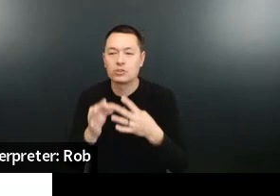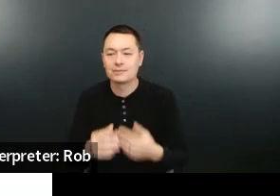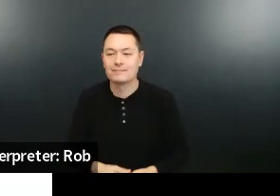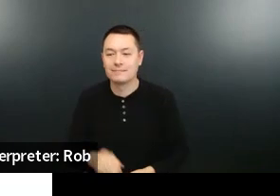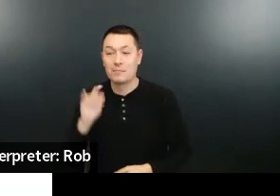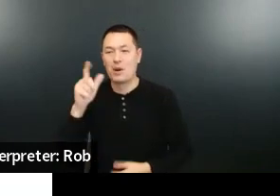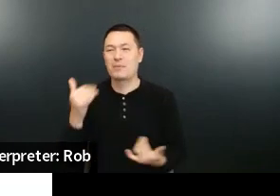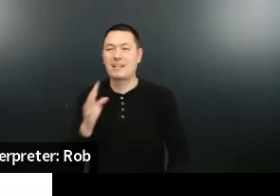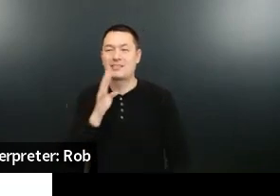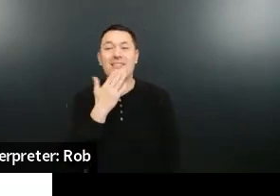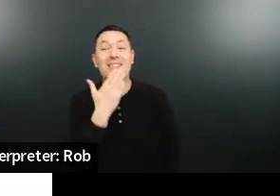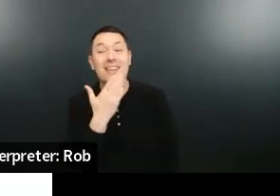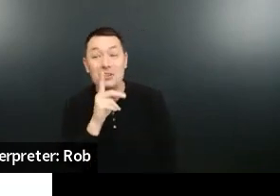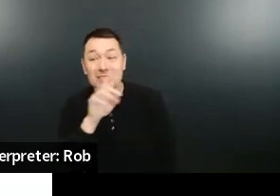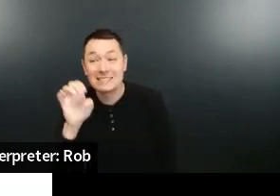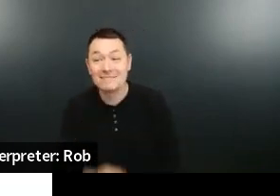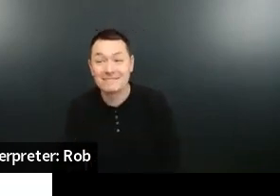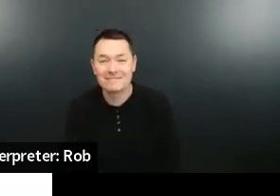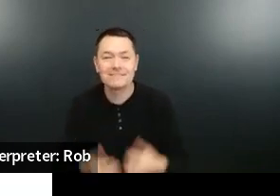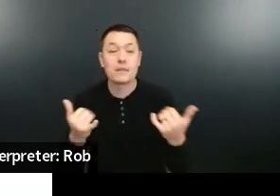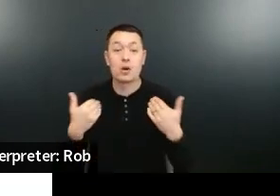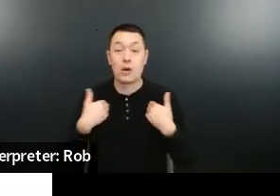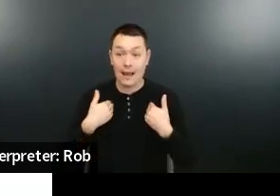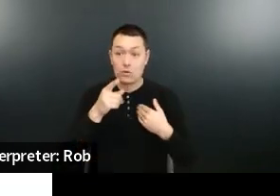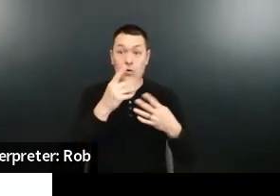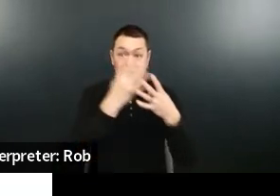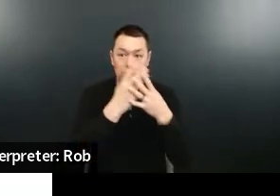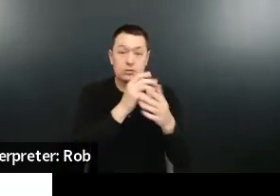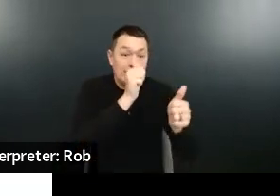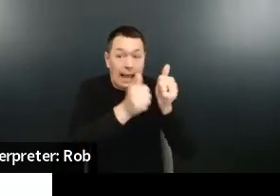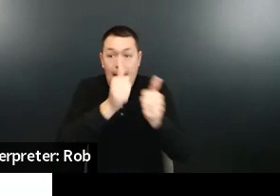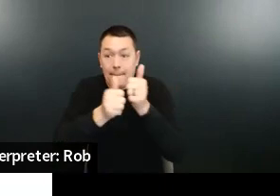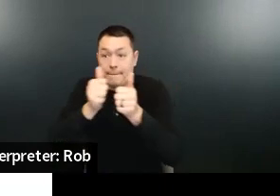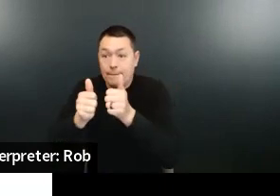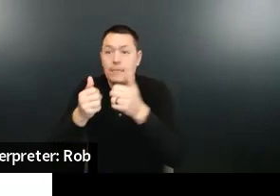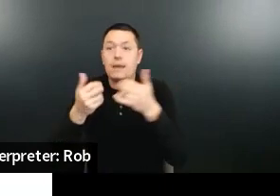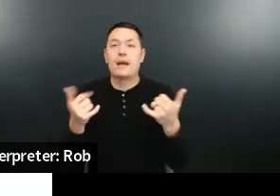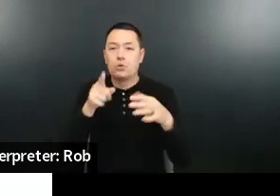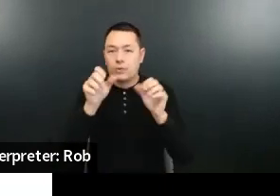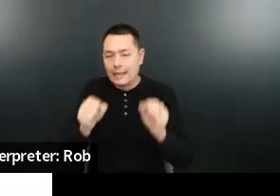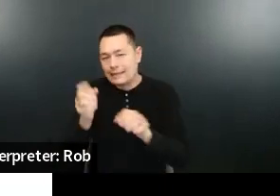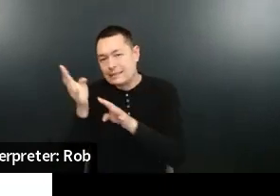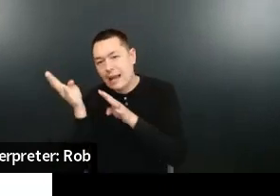So once you have all of your filter set, you can actually download the visual